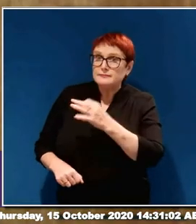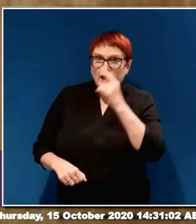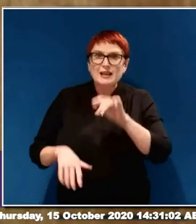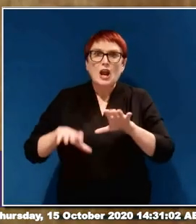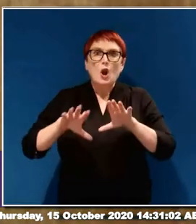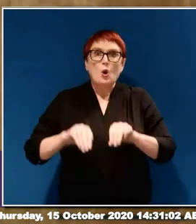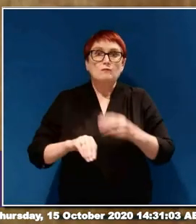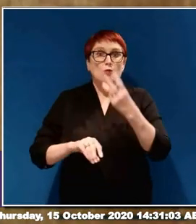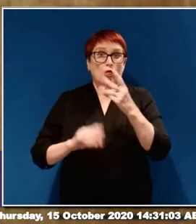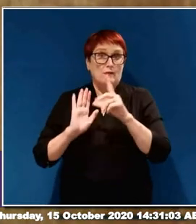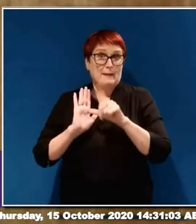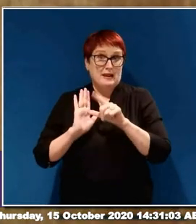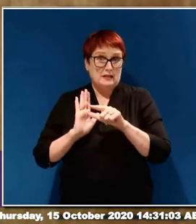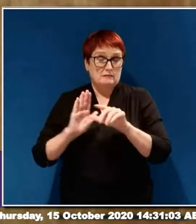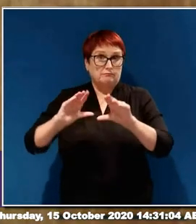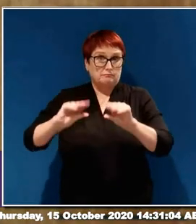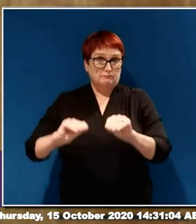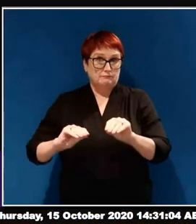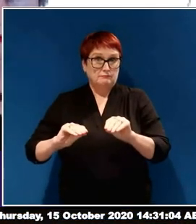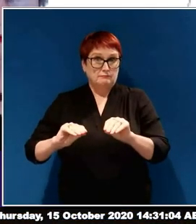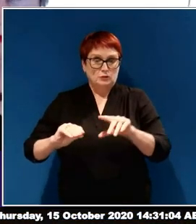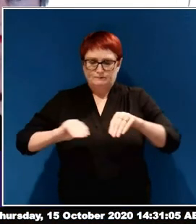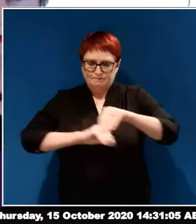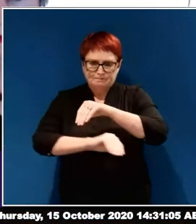the hearing room up here. Thank you.